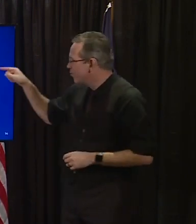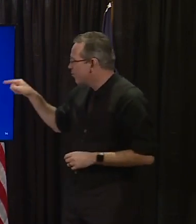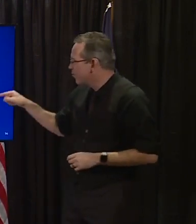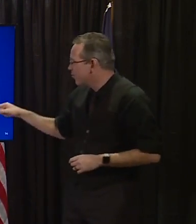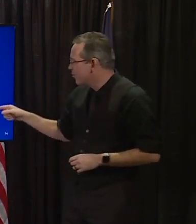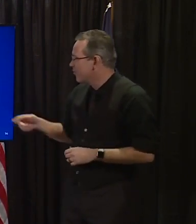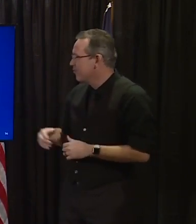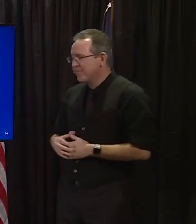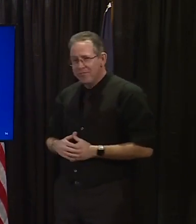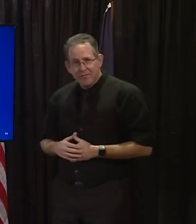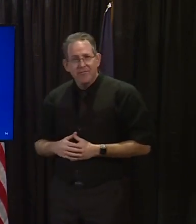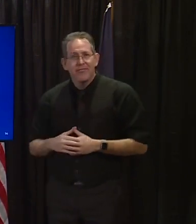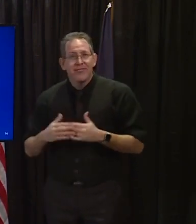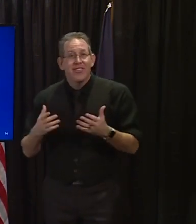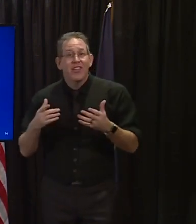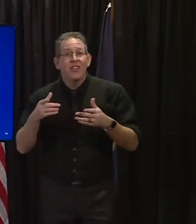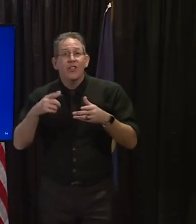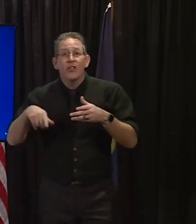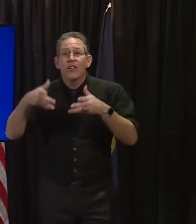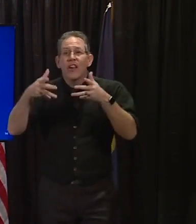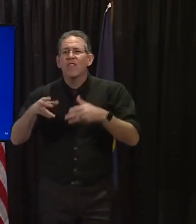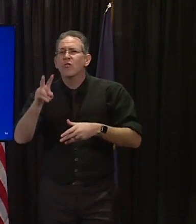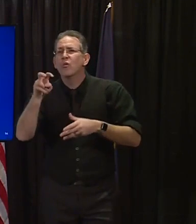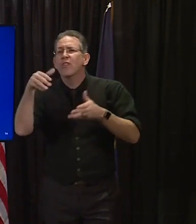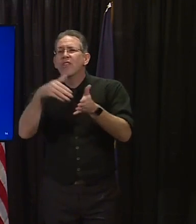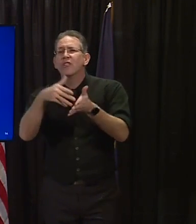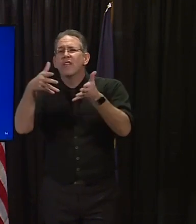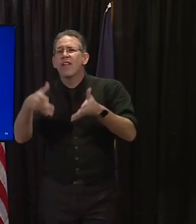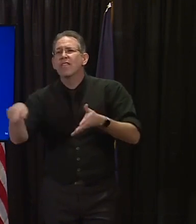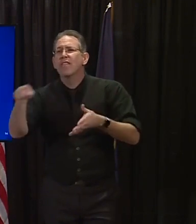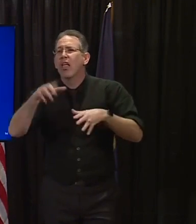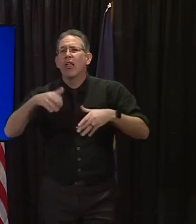gotten it. So that is really a critical step for those that have gotten your